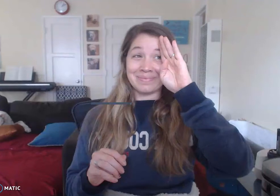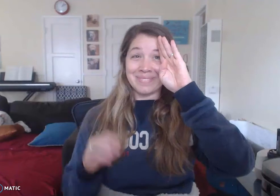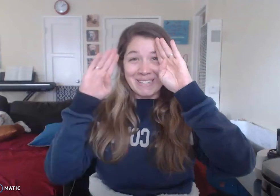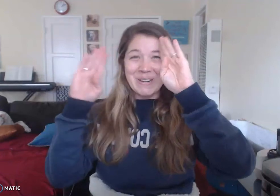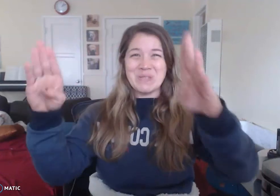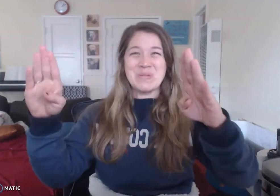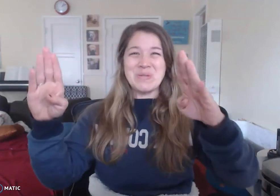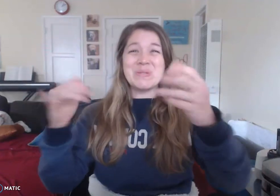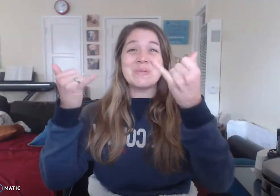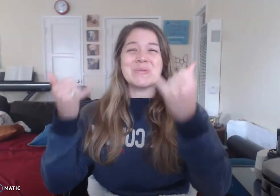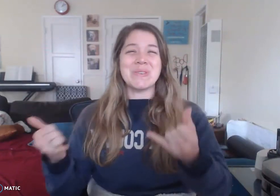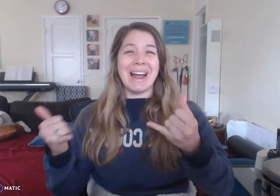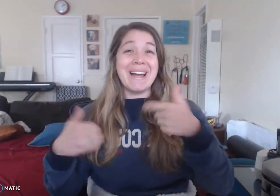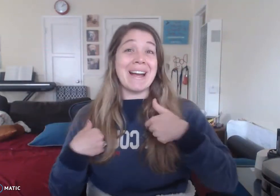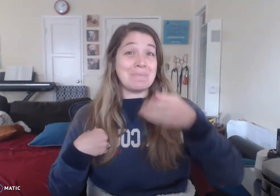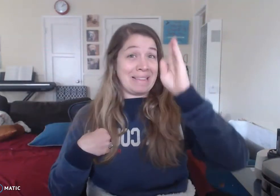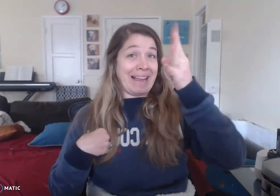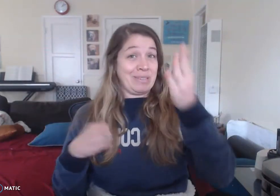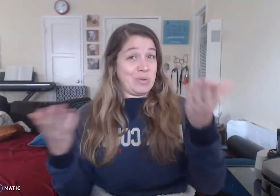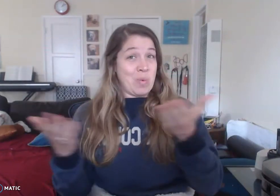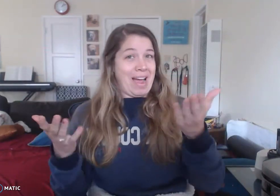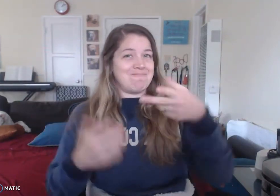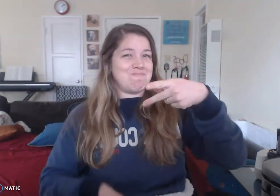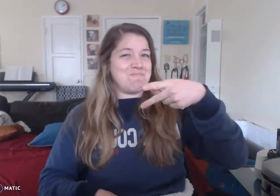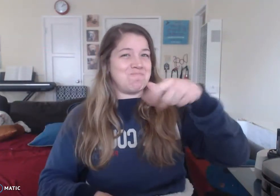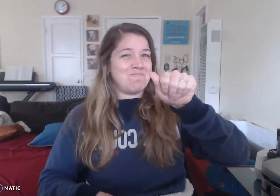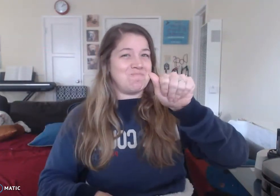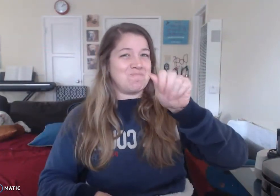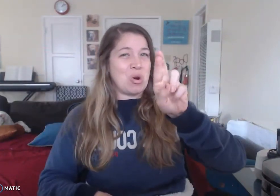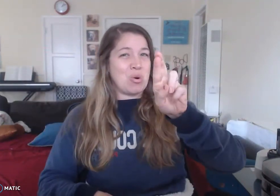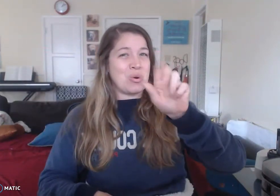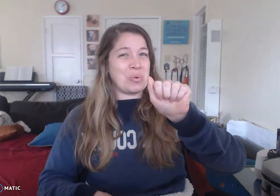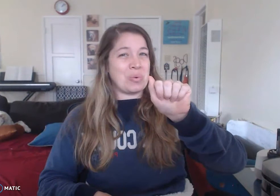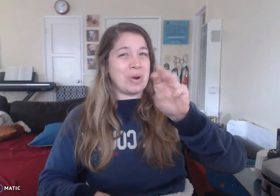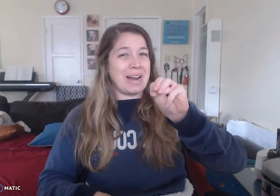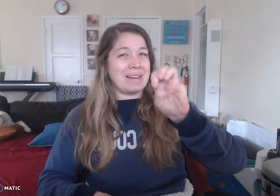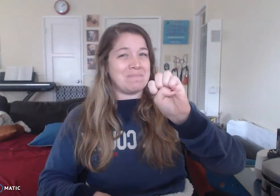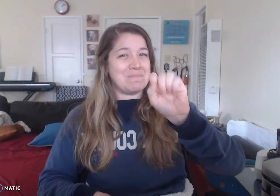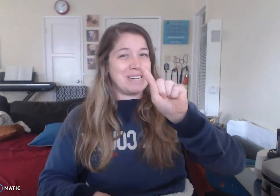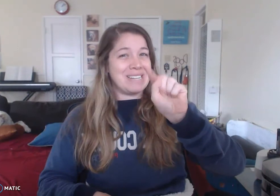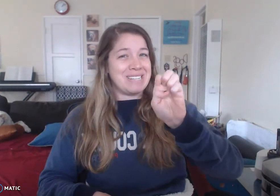(Professor Vollmar signing) Hello!Today I'm going to lecture about parameters.